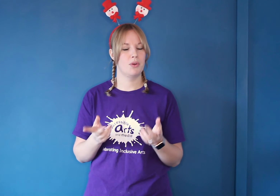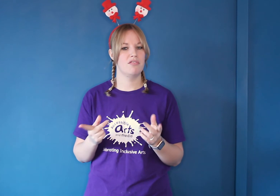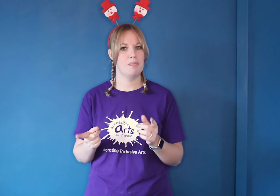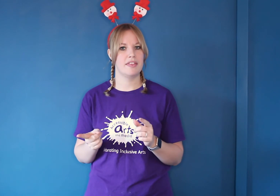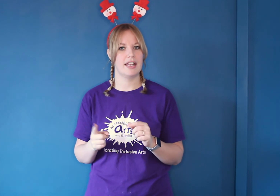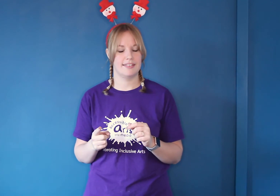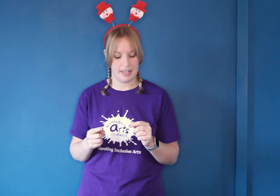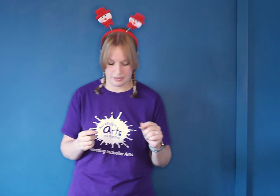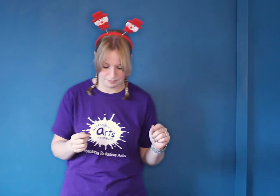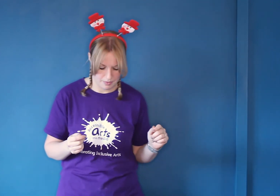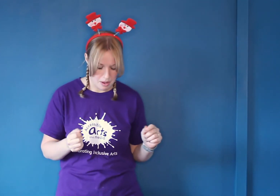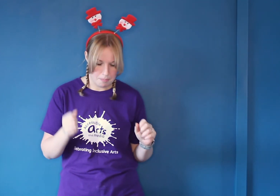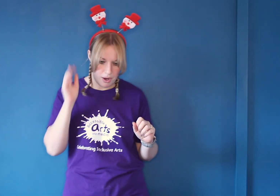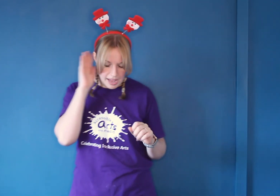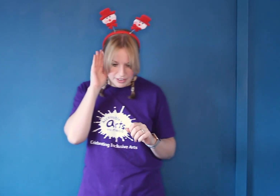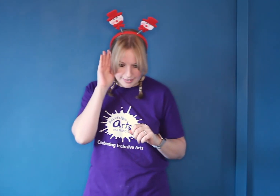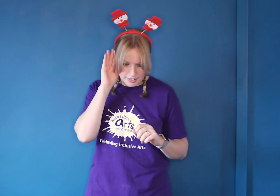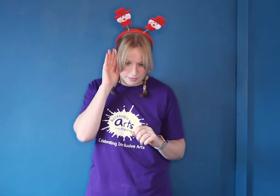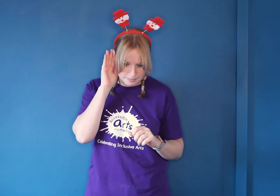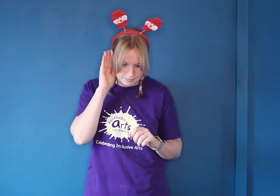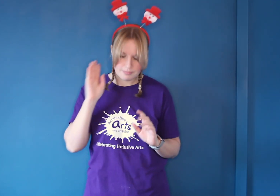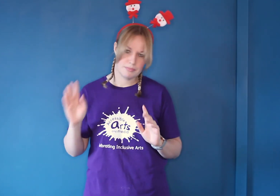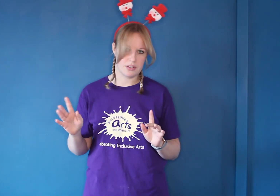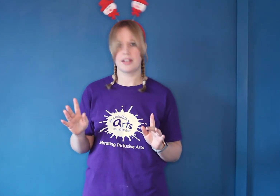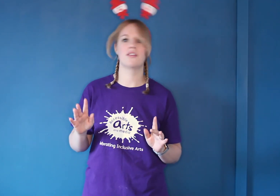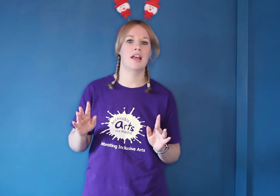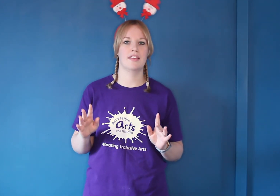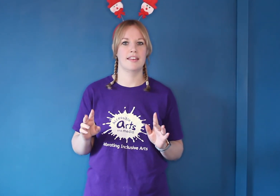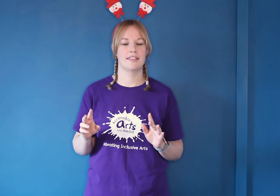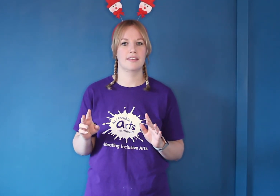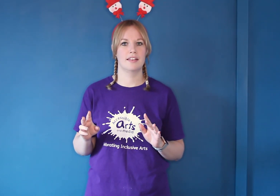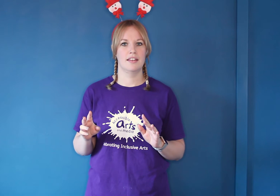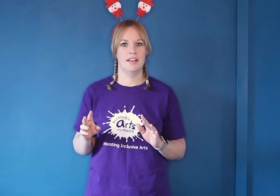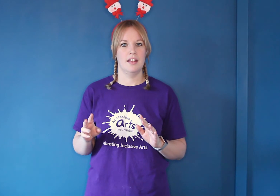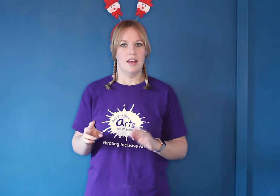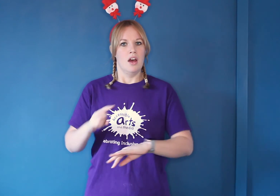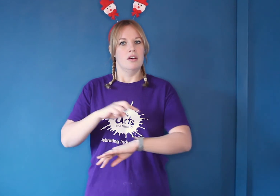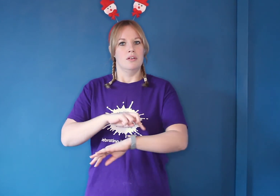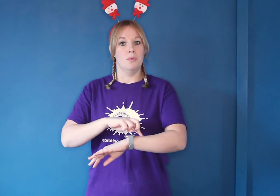and we’re going to repeat the last line. But have a listen because it goes like this.